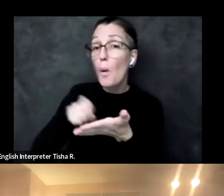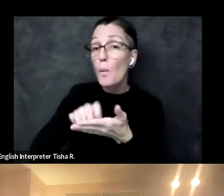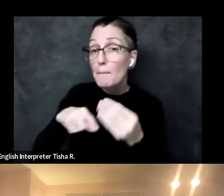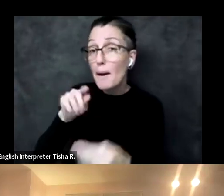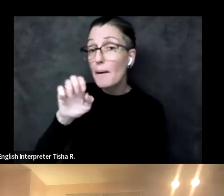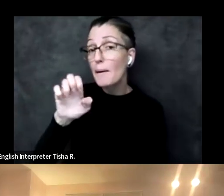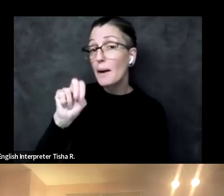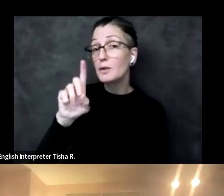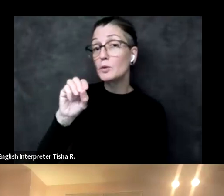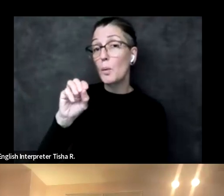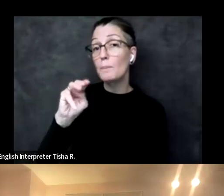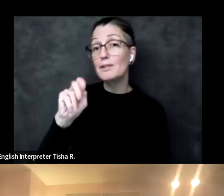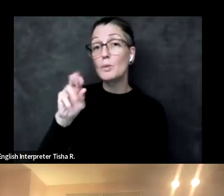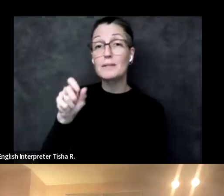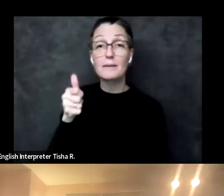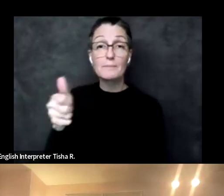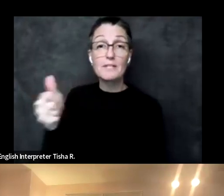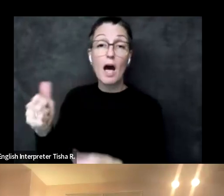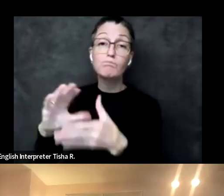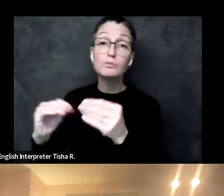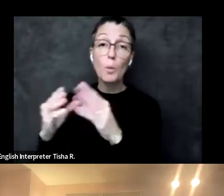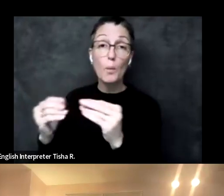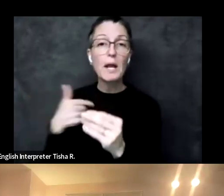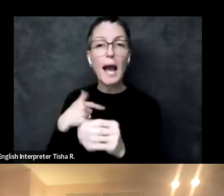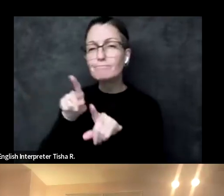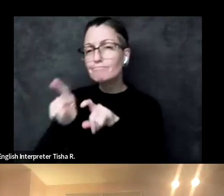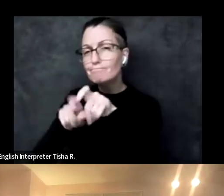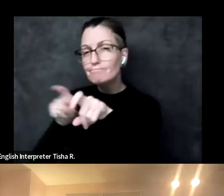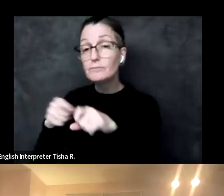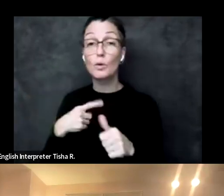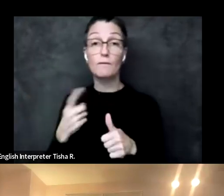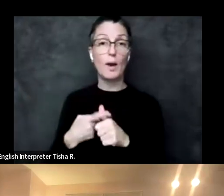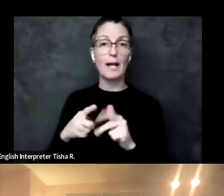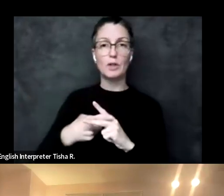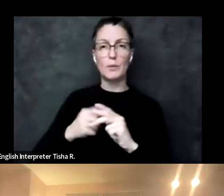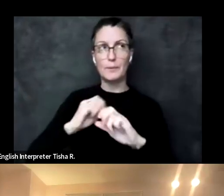to build out sort of a hypothesis for what the story would be like.